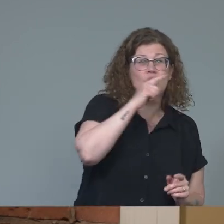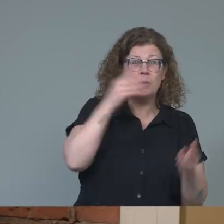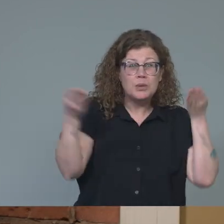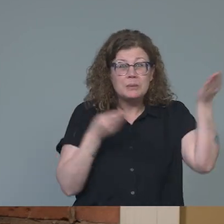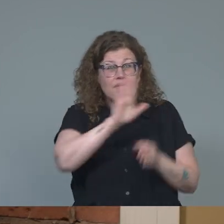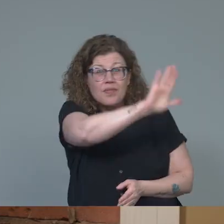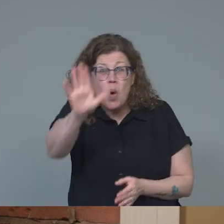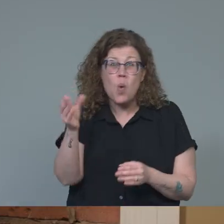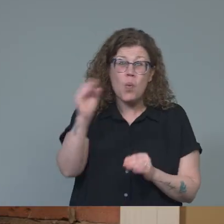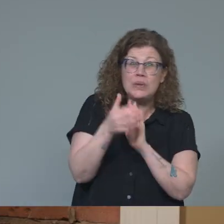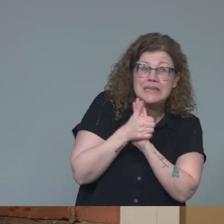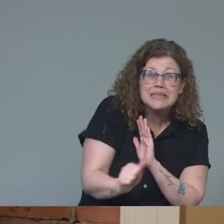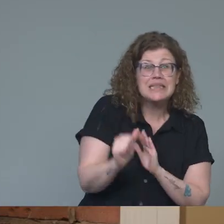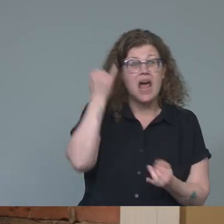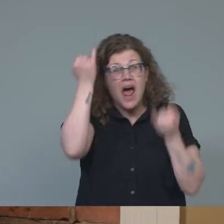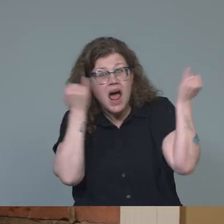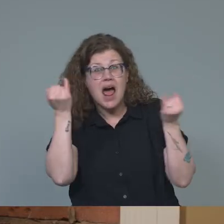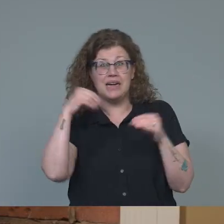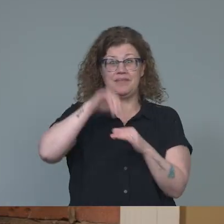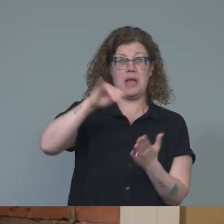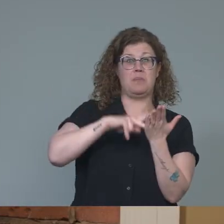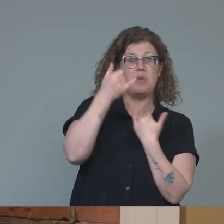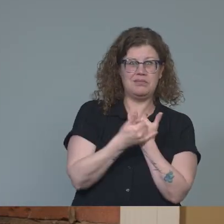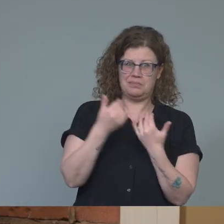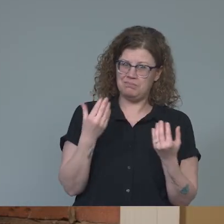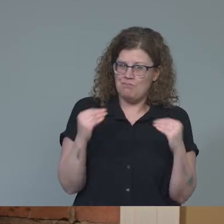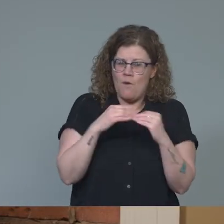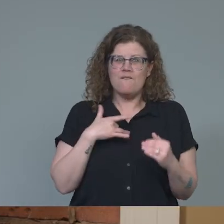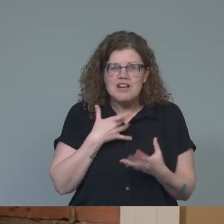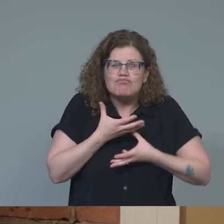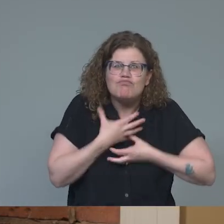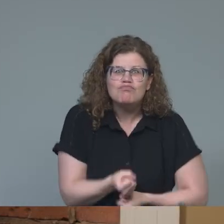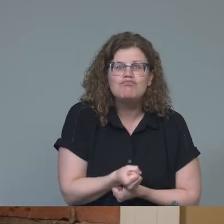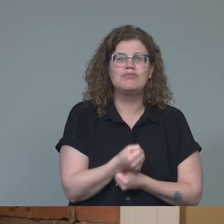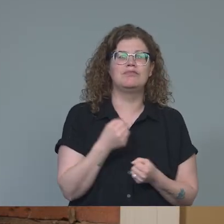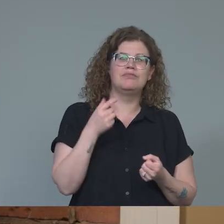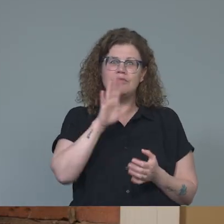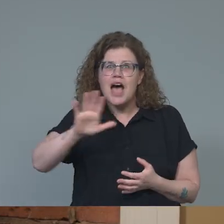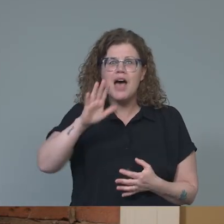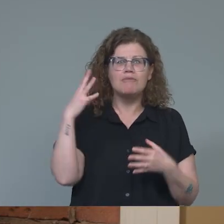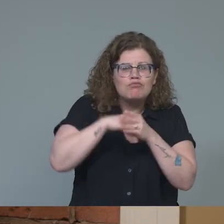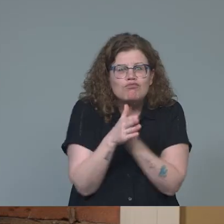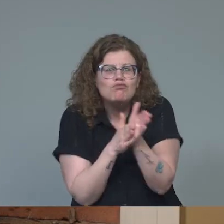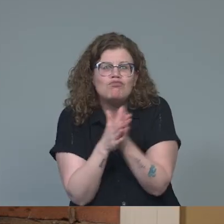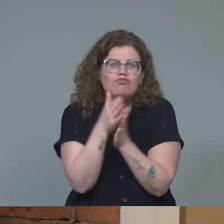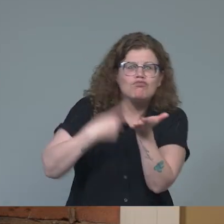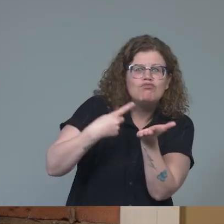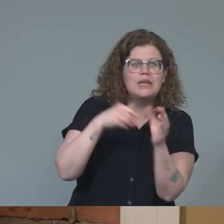of different ways. And that way you can involve many different community members who bring different skills to the project in a way that's comfortable for them and